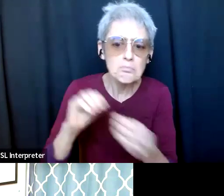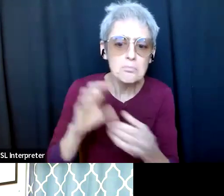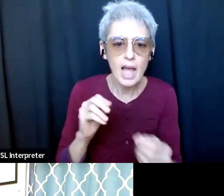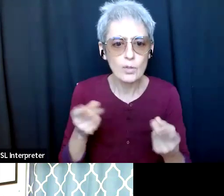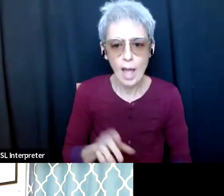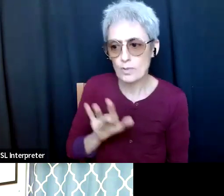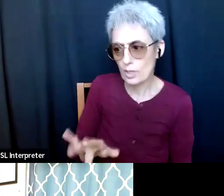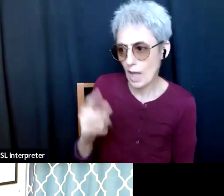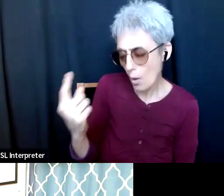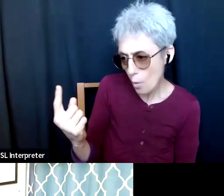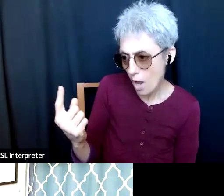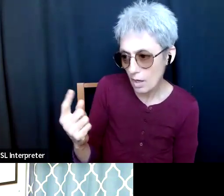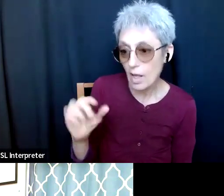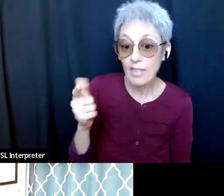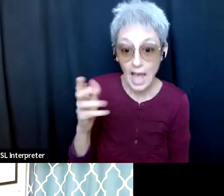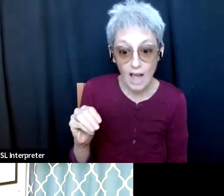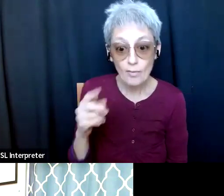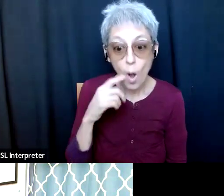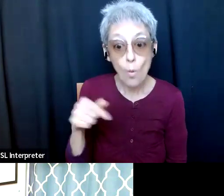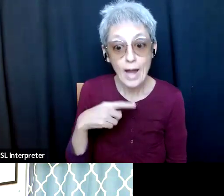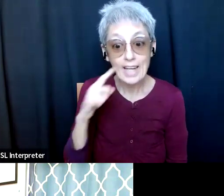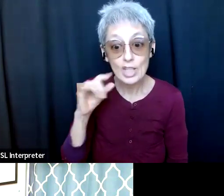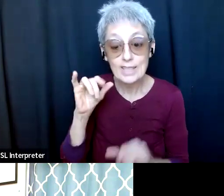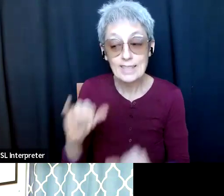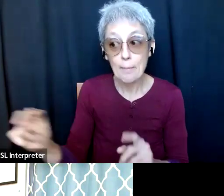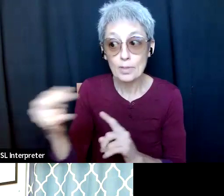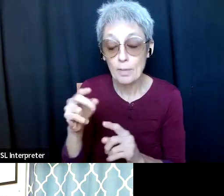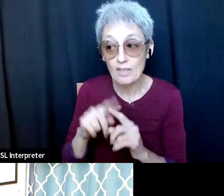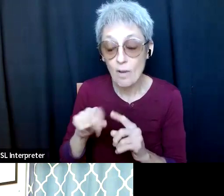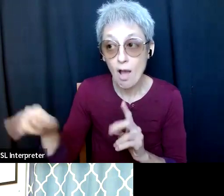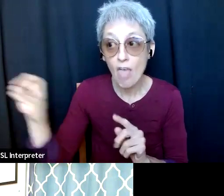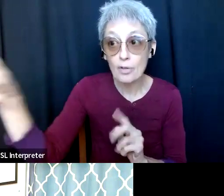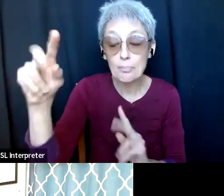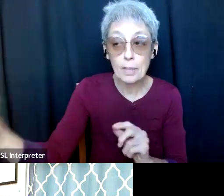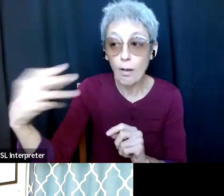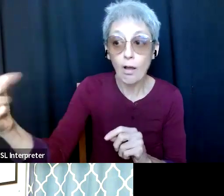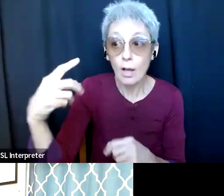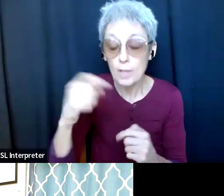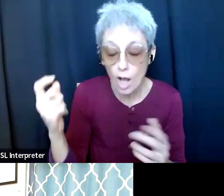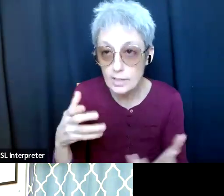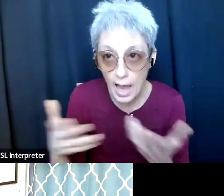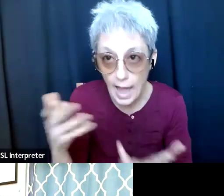with people's expertise in a cognitive domain? For example, could noise while performing a math task distract